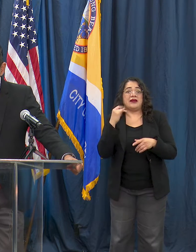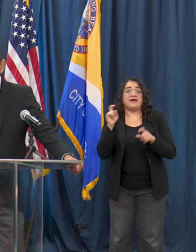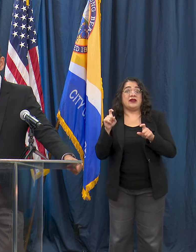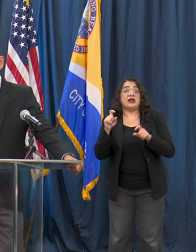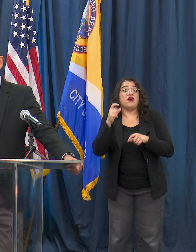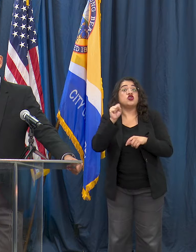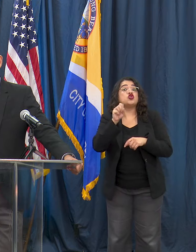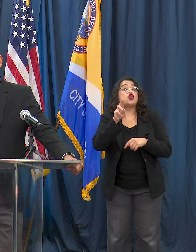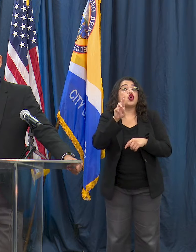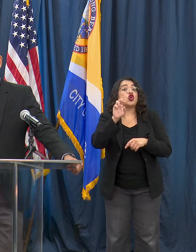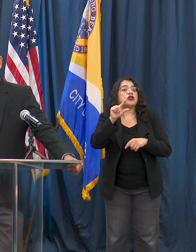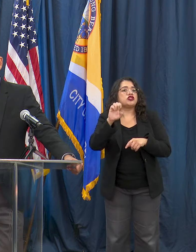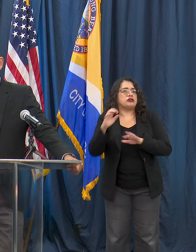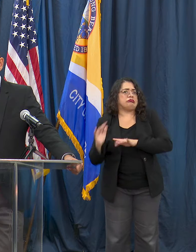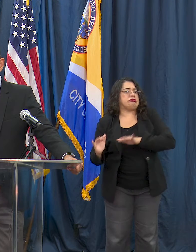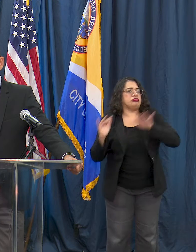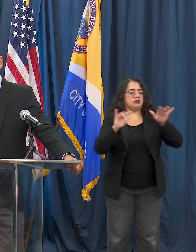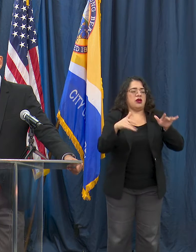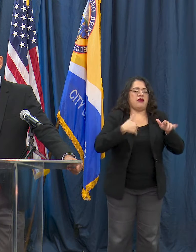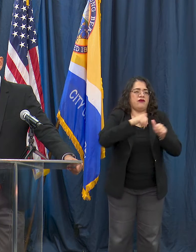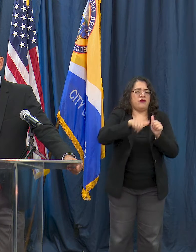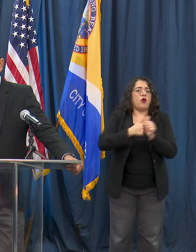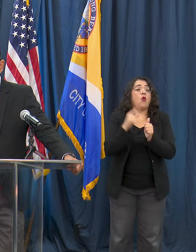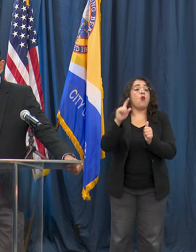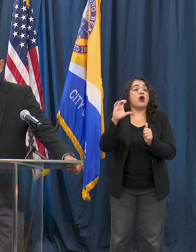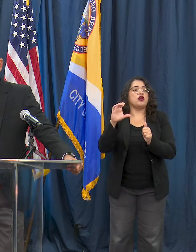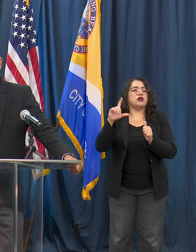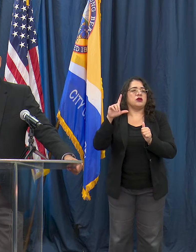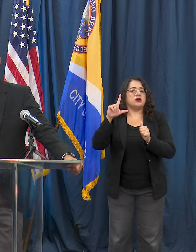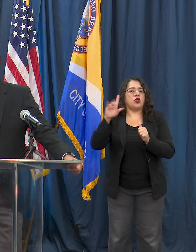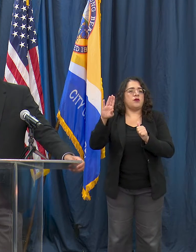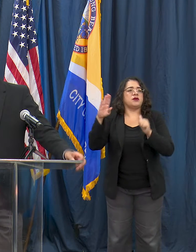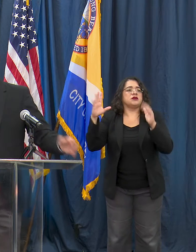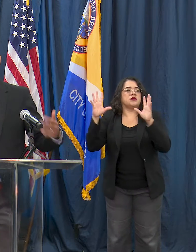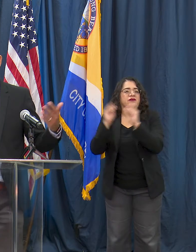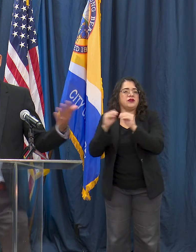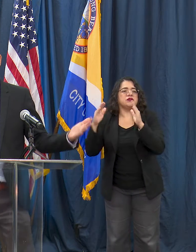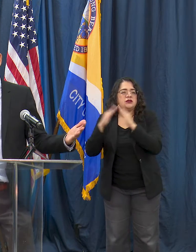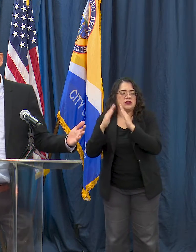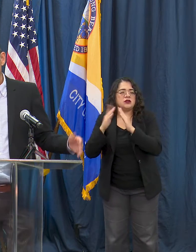Our ventilator use remains around 30% to 29% that's where it's been